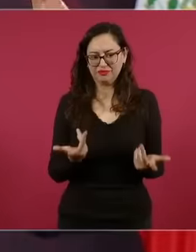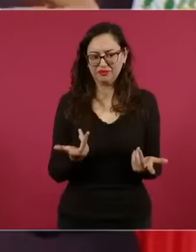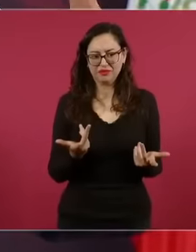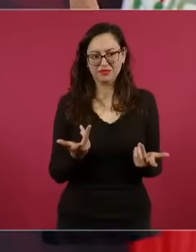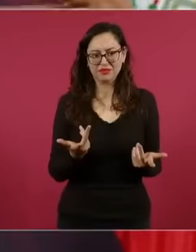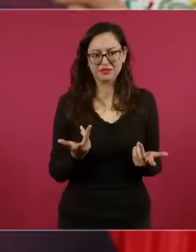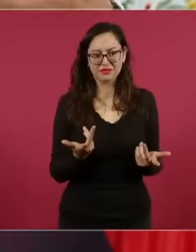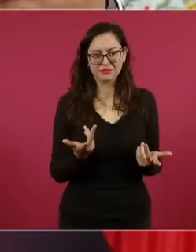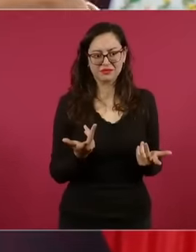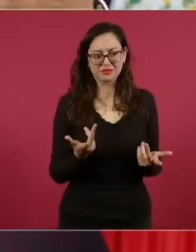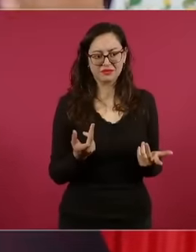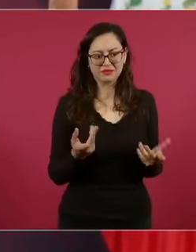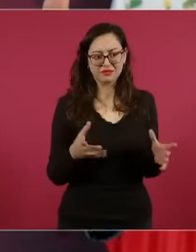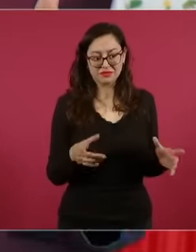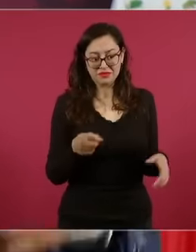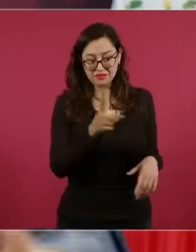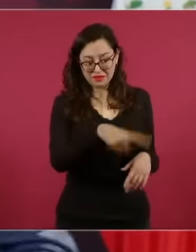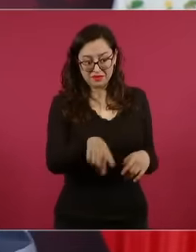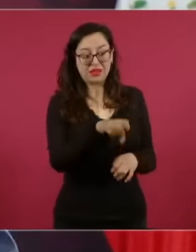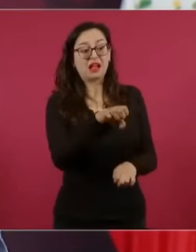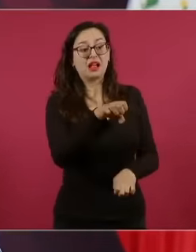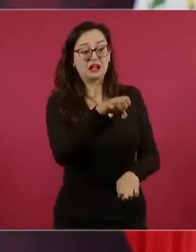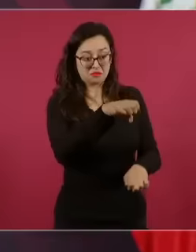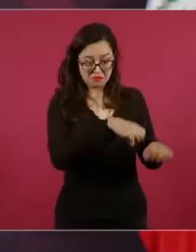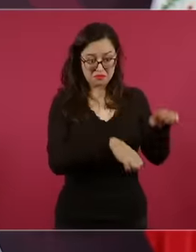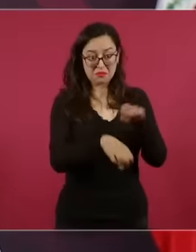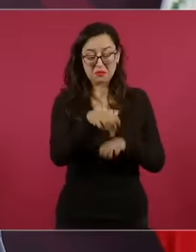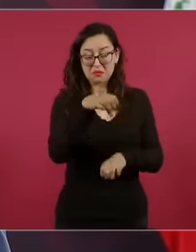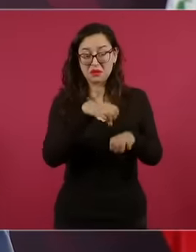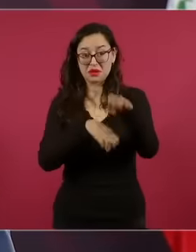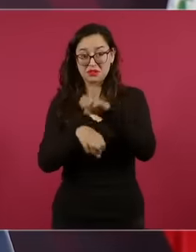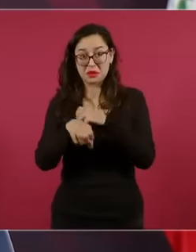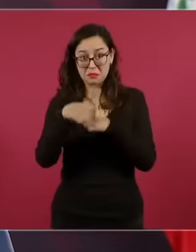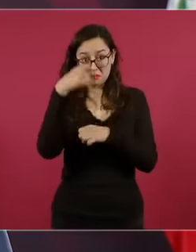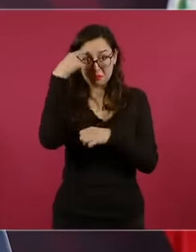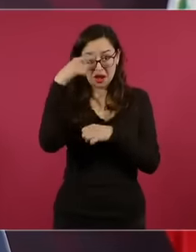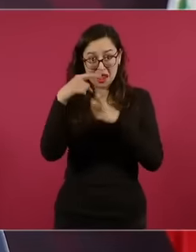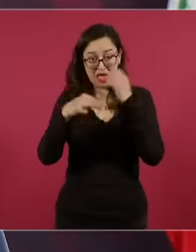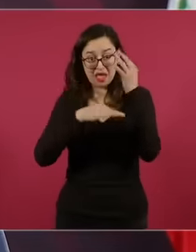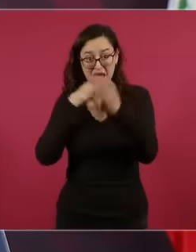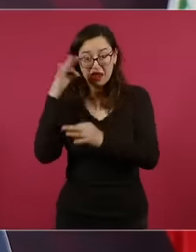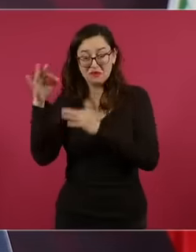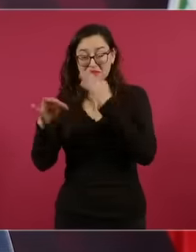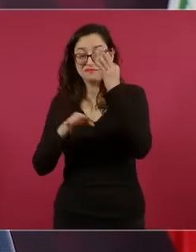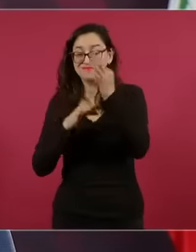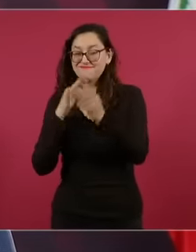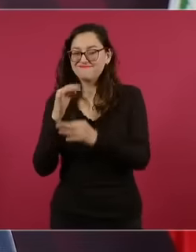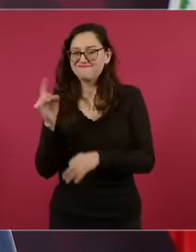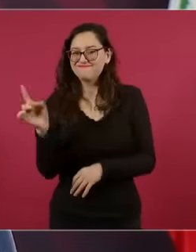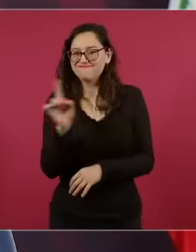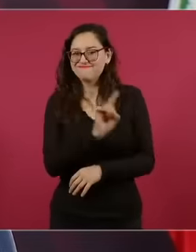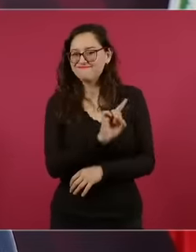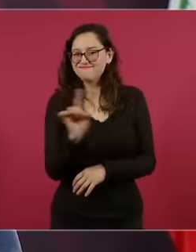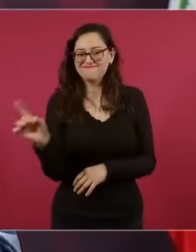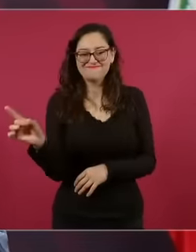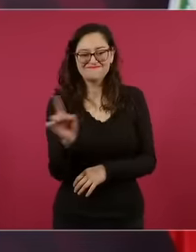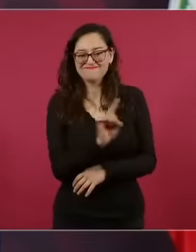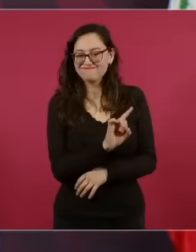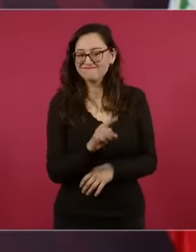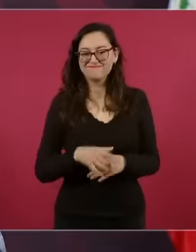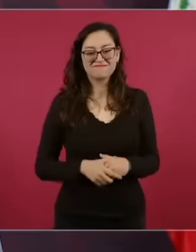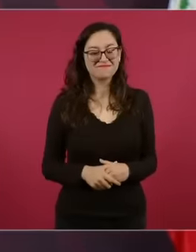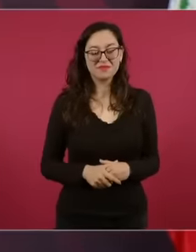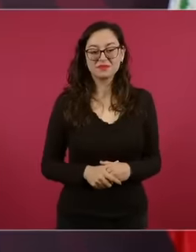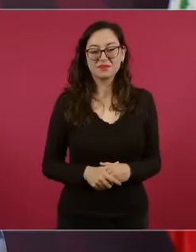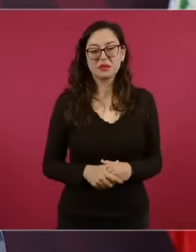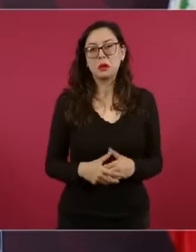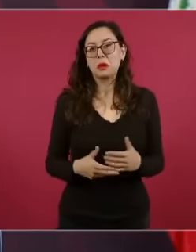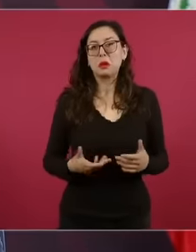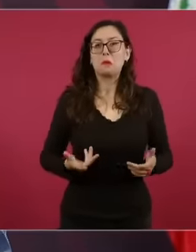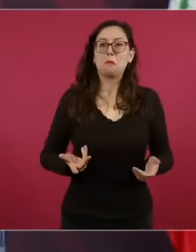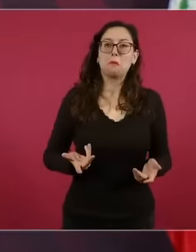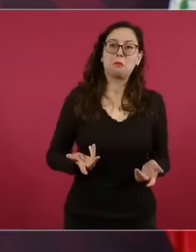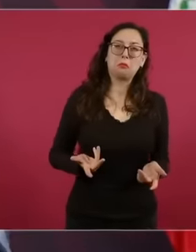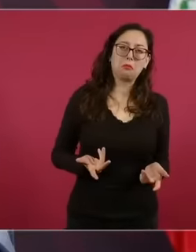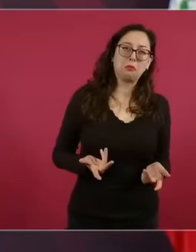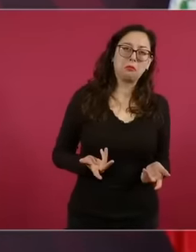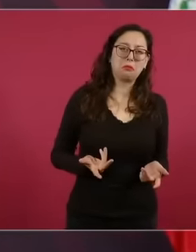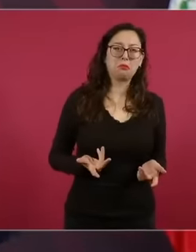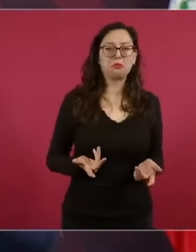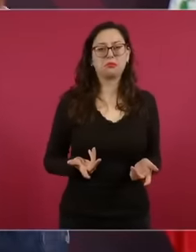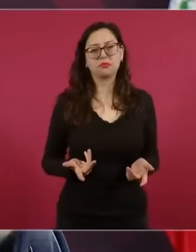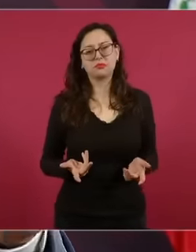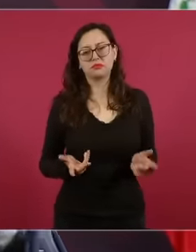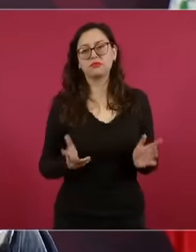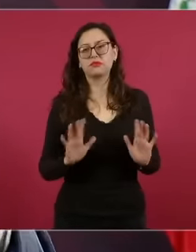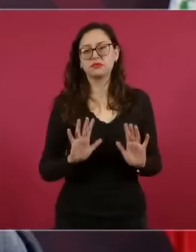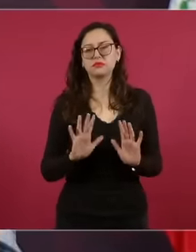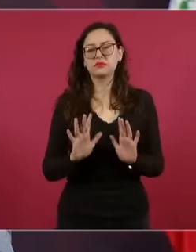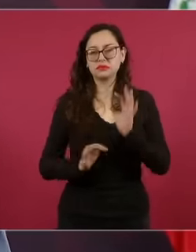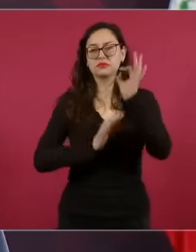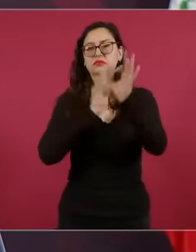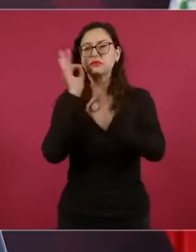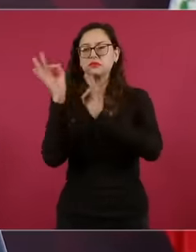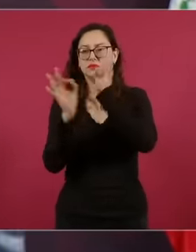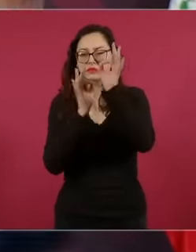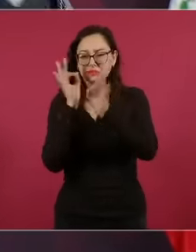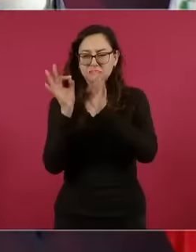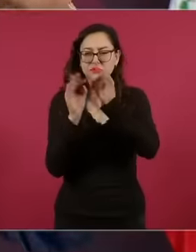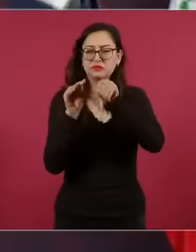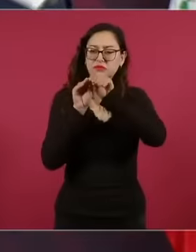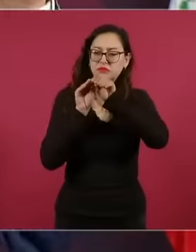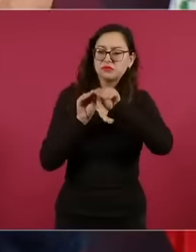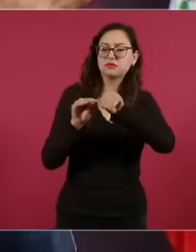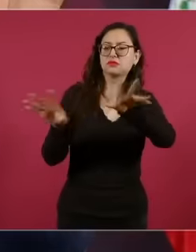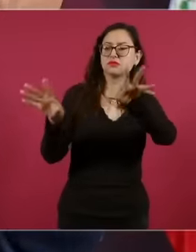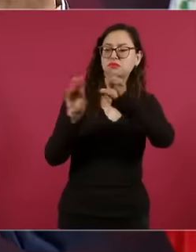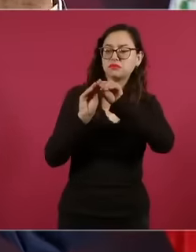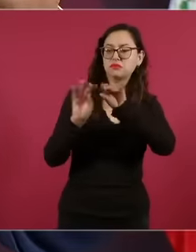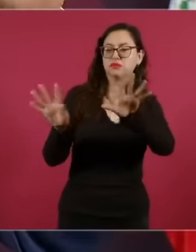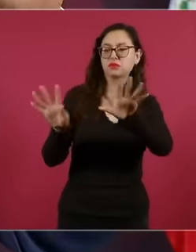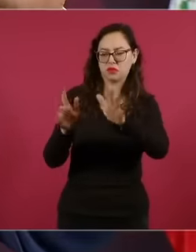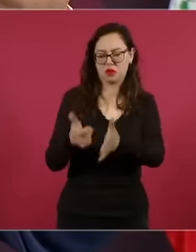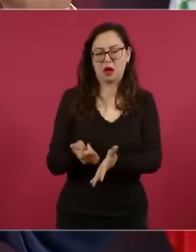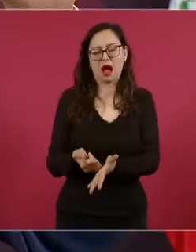or is not the purpose of those media, that is what helps them do